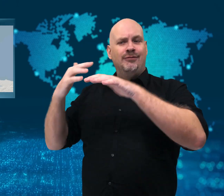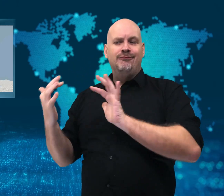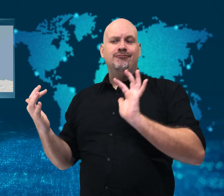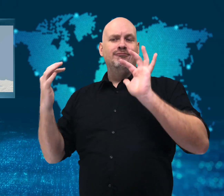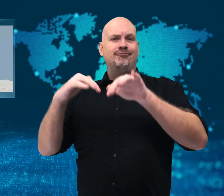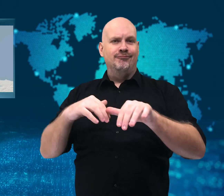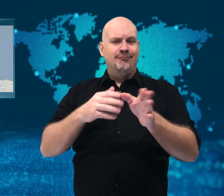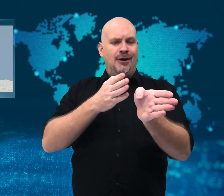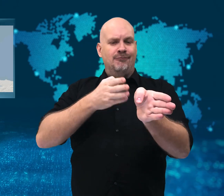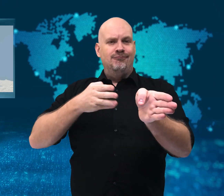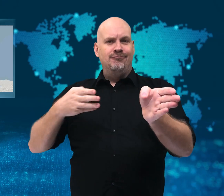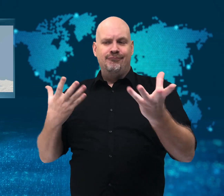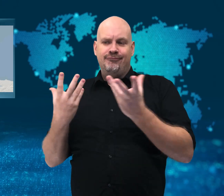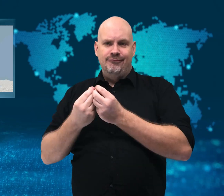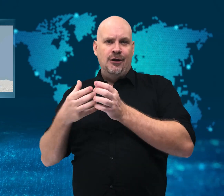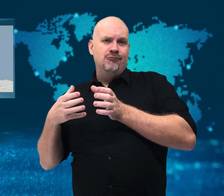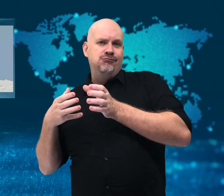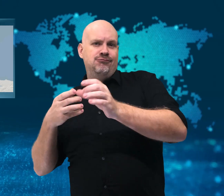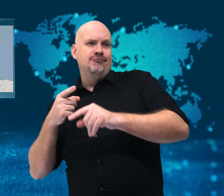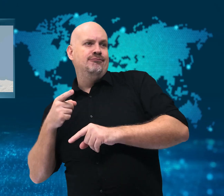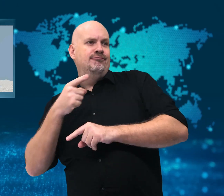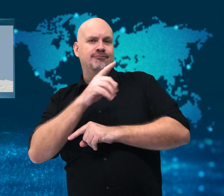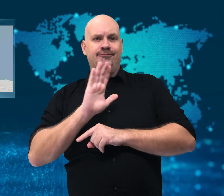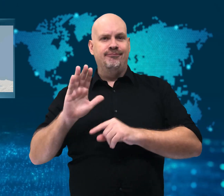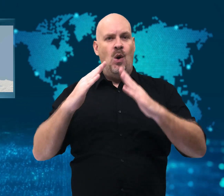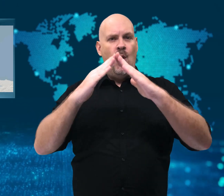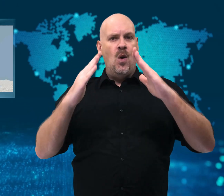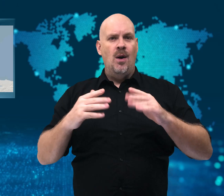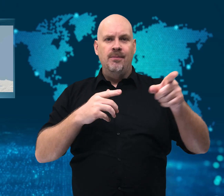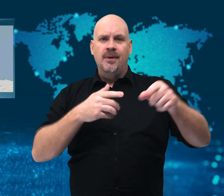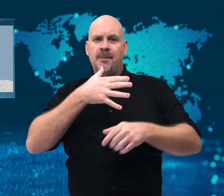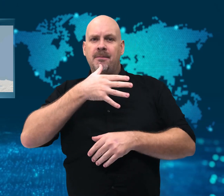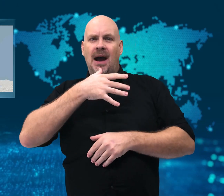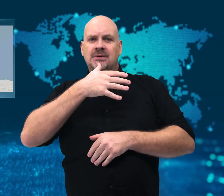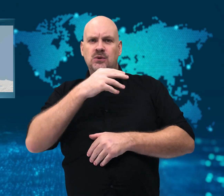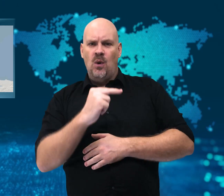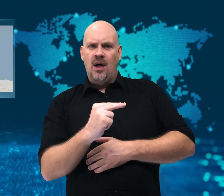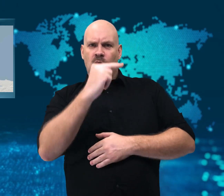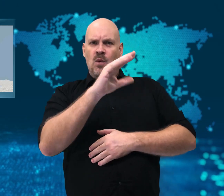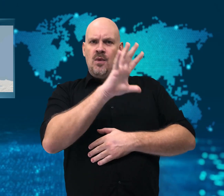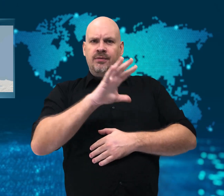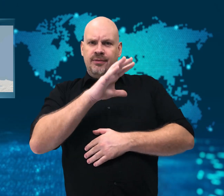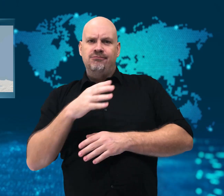The reason for the crash has not been confirmed,